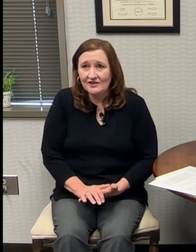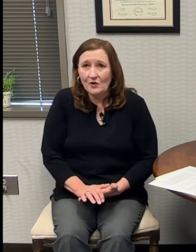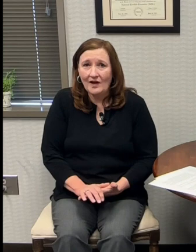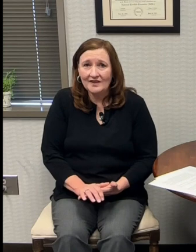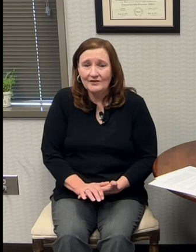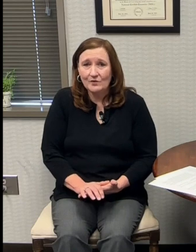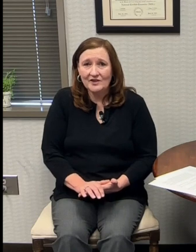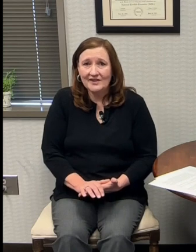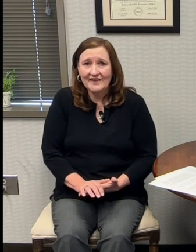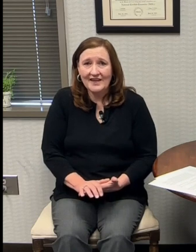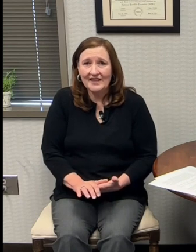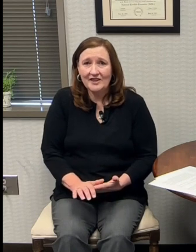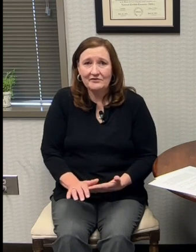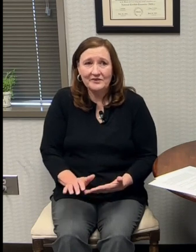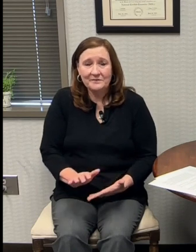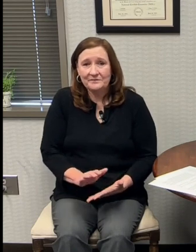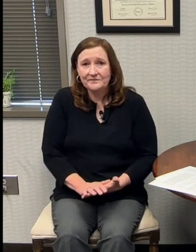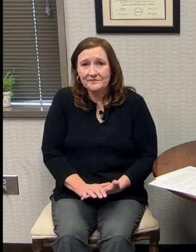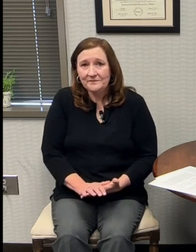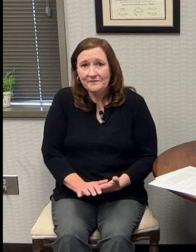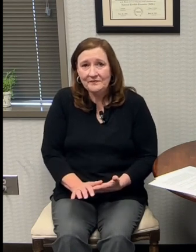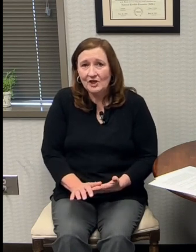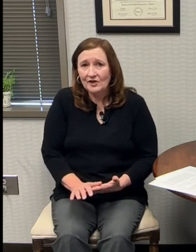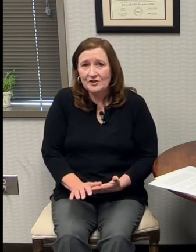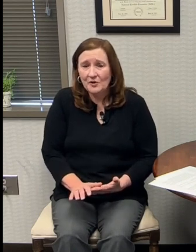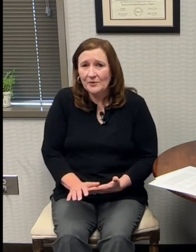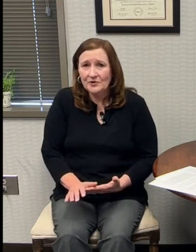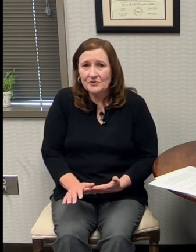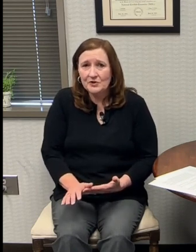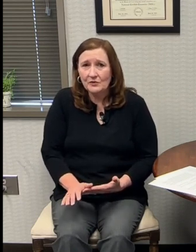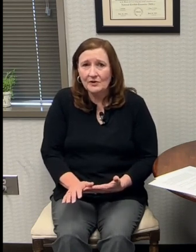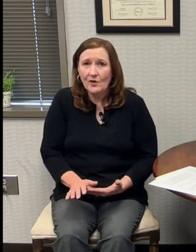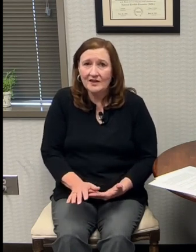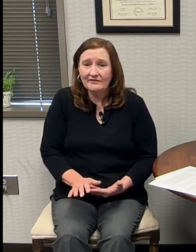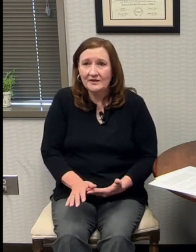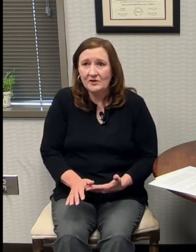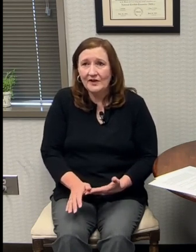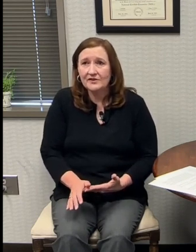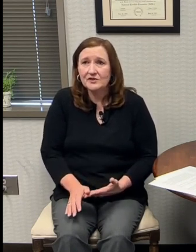and the quality of work that they give our interpreters who are qualified mental health